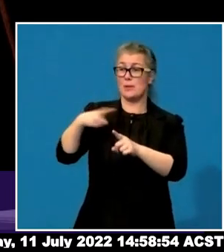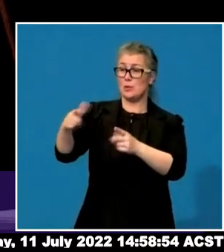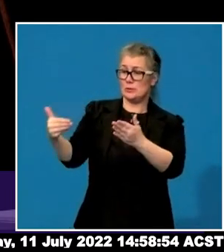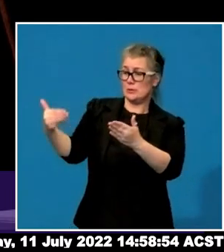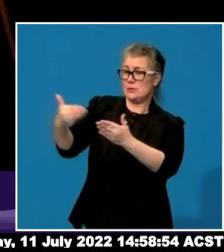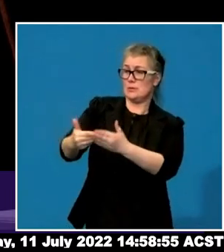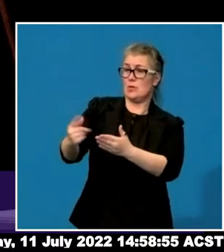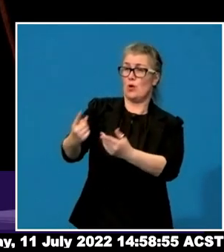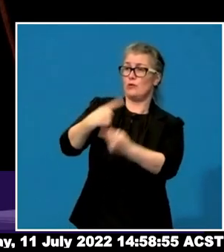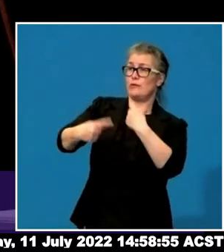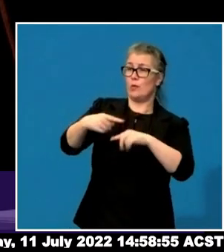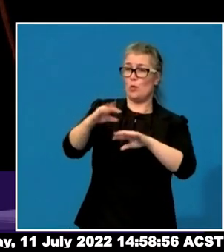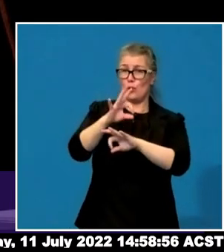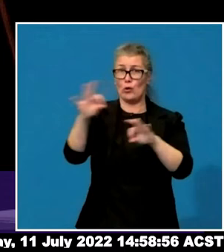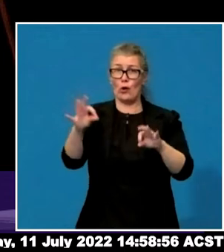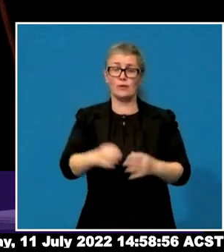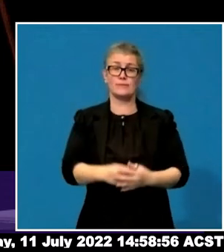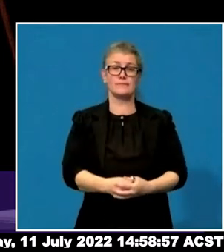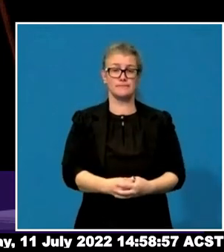COMMISSIONER McEWIN: So in terms of the broader health system, do you think there